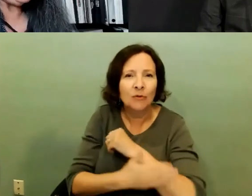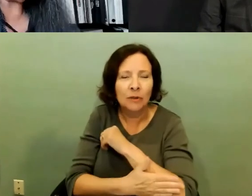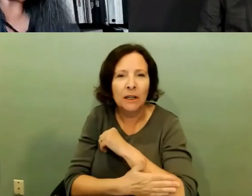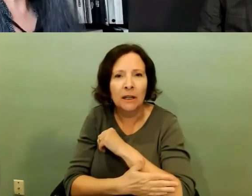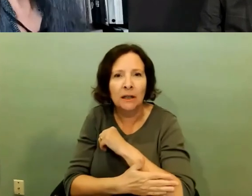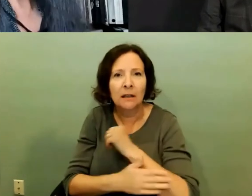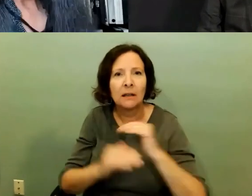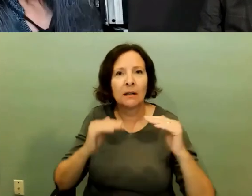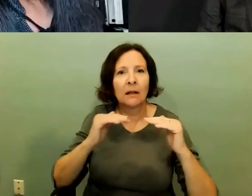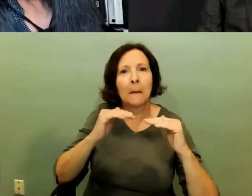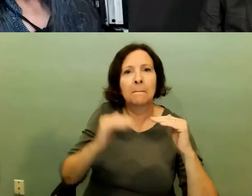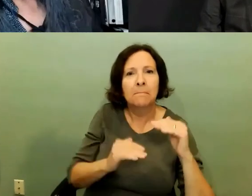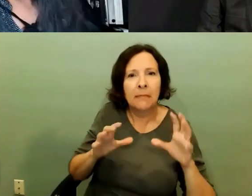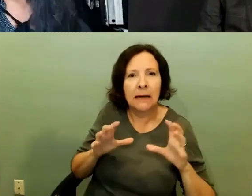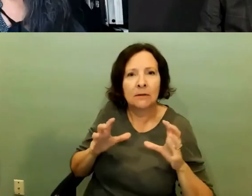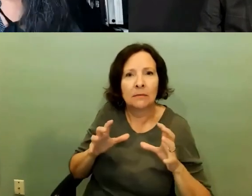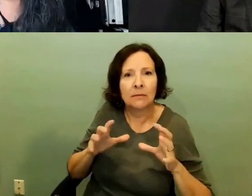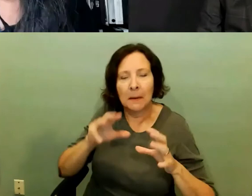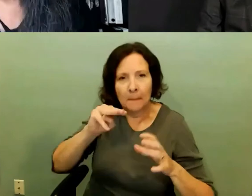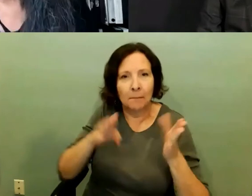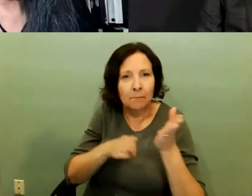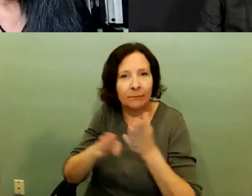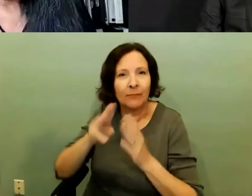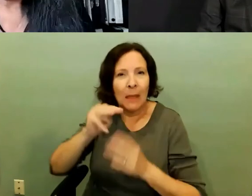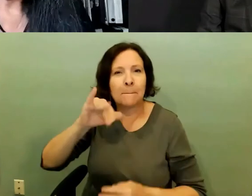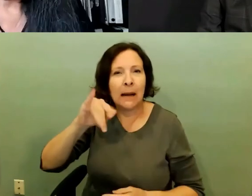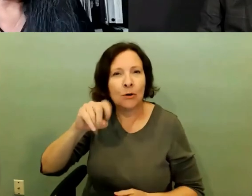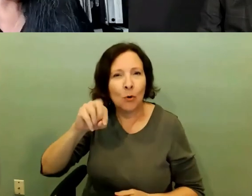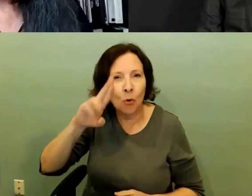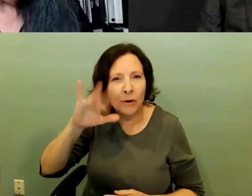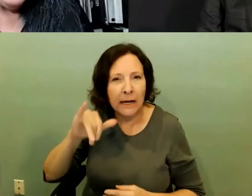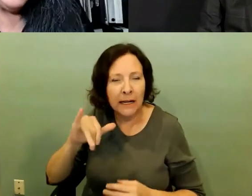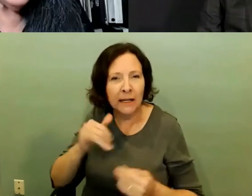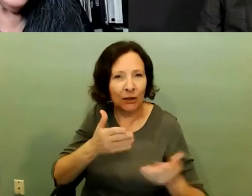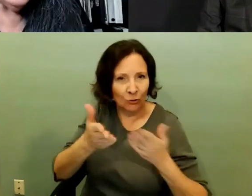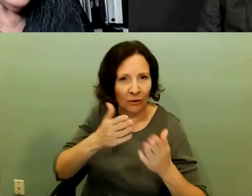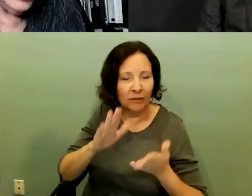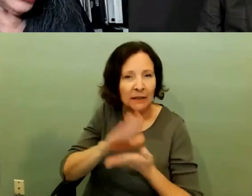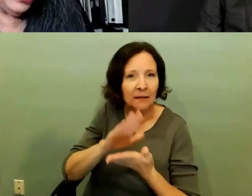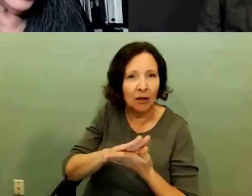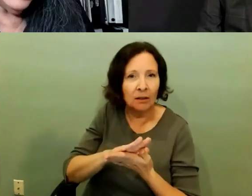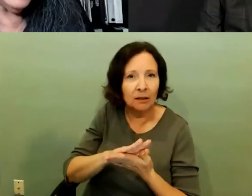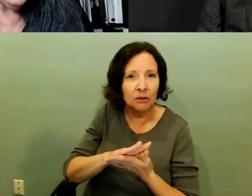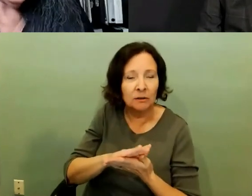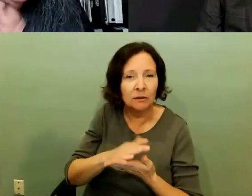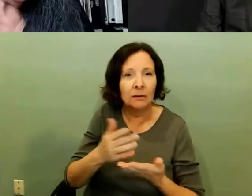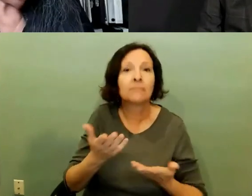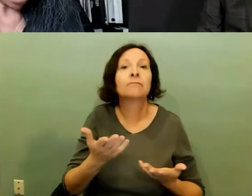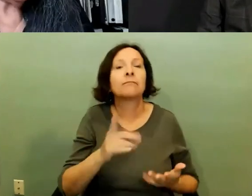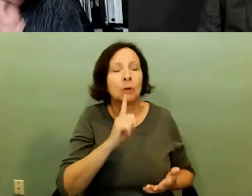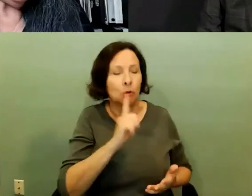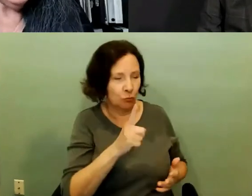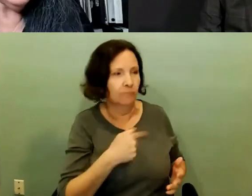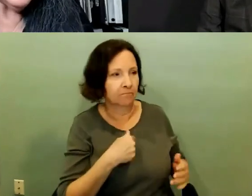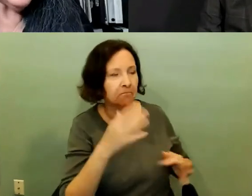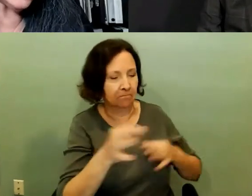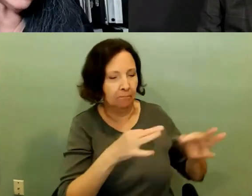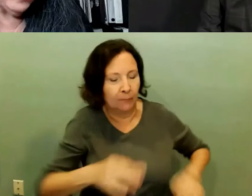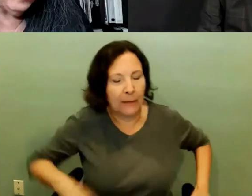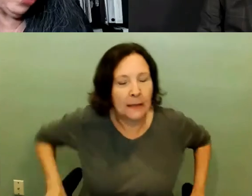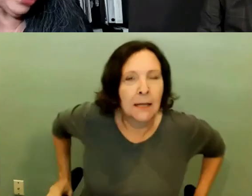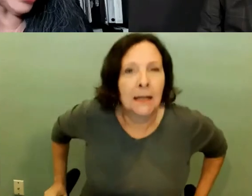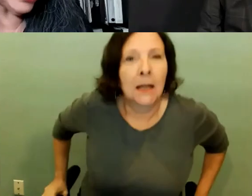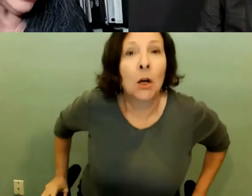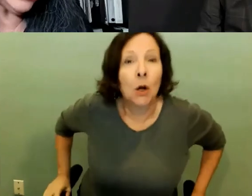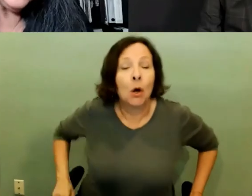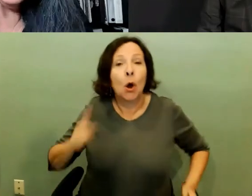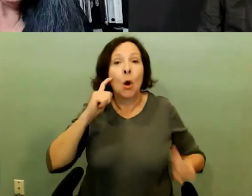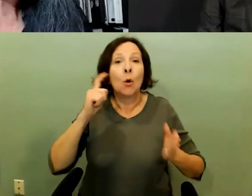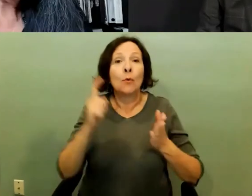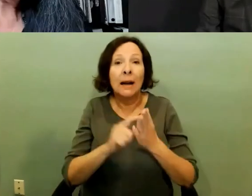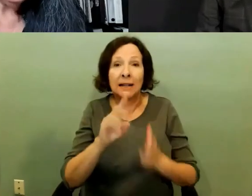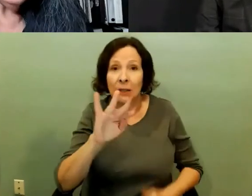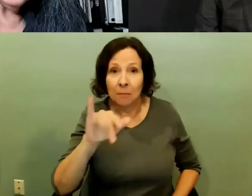So I began by talking about recognition bias because it's so hard to detect with our